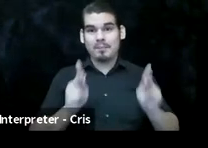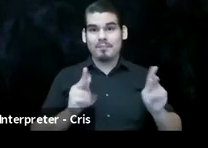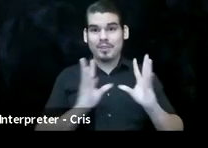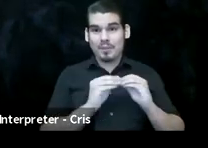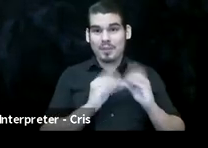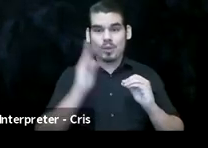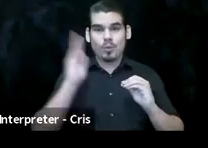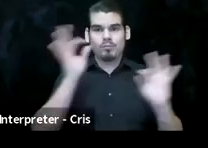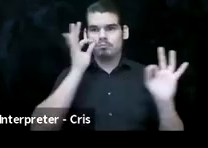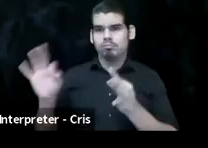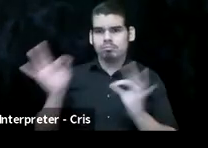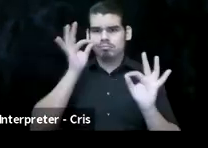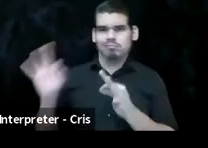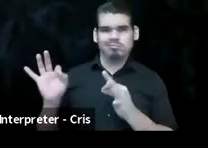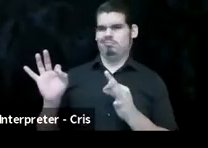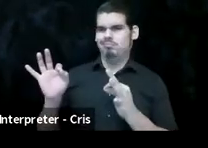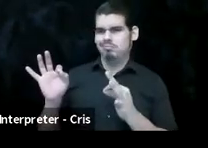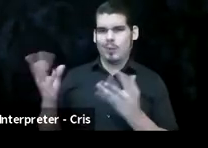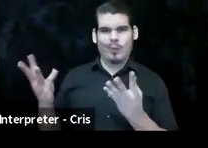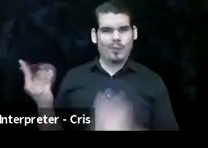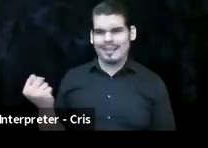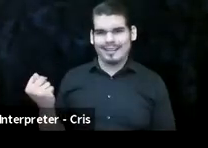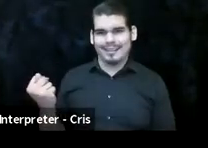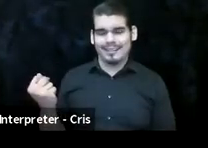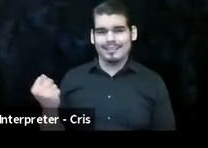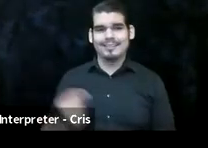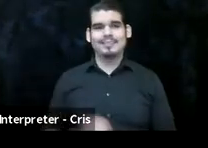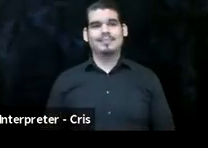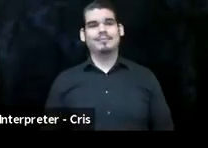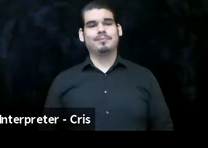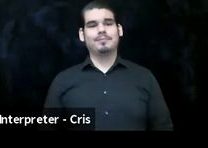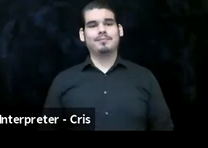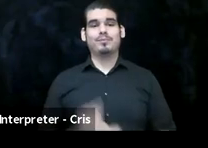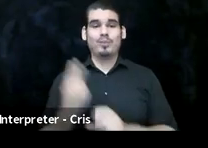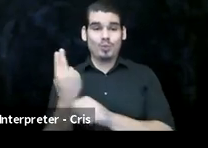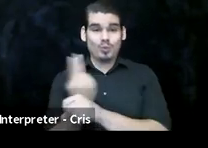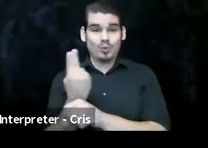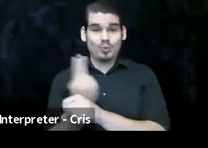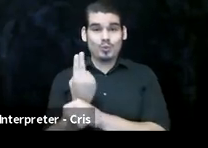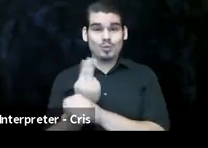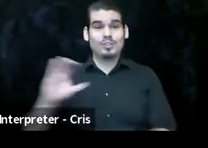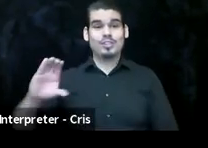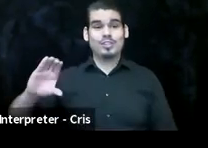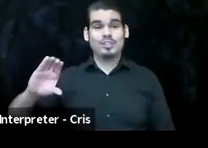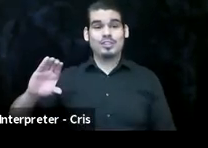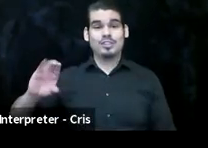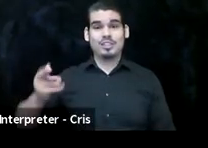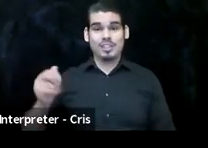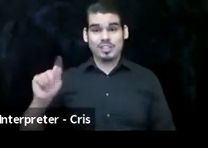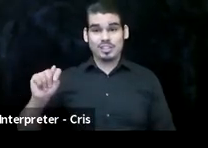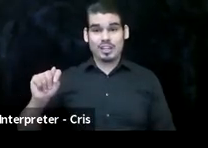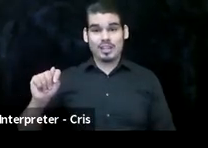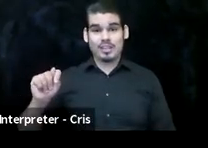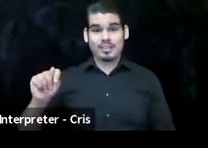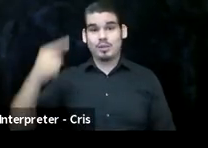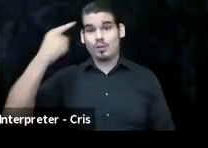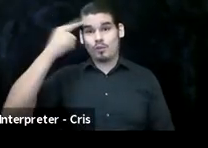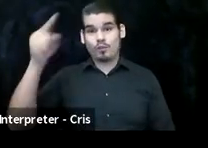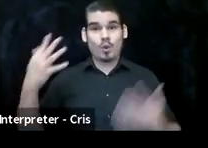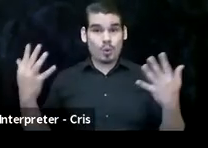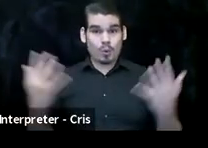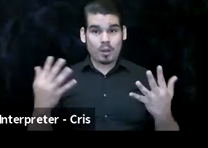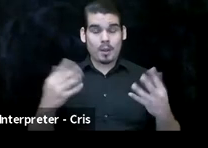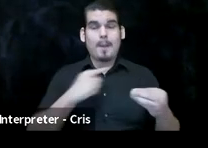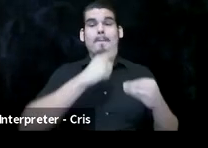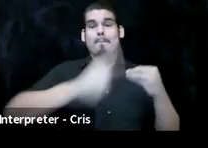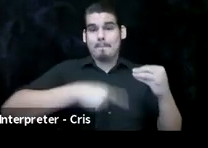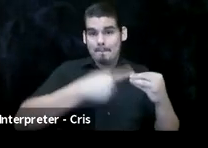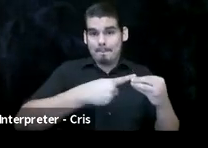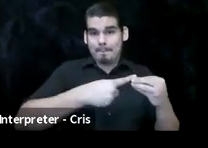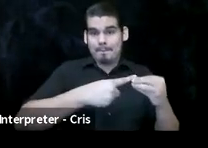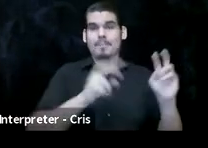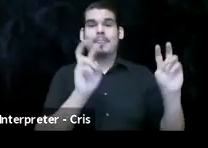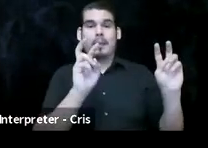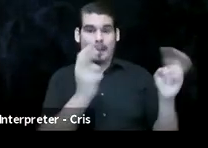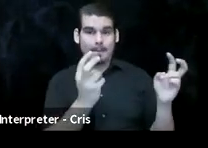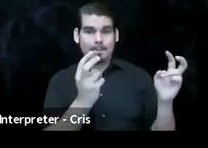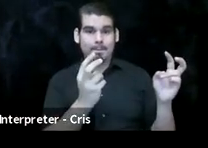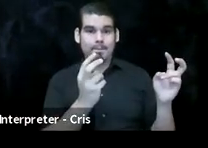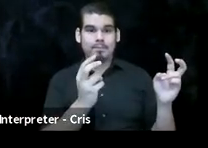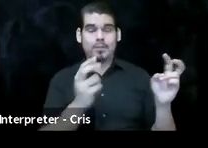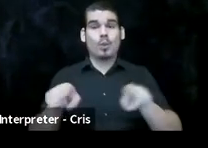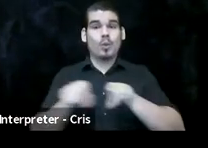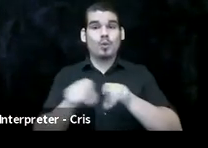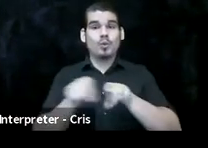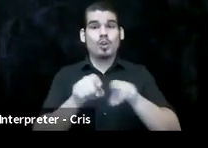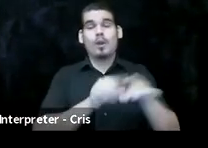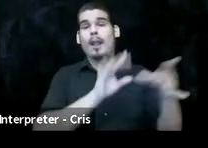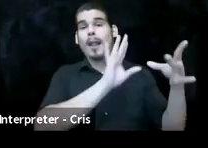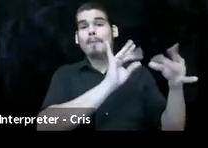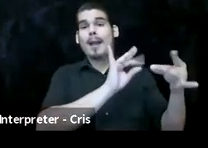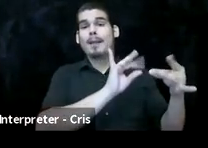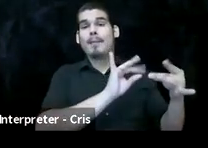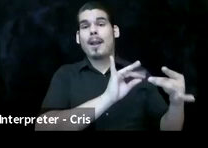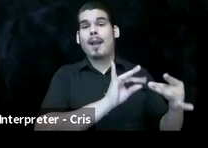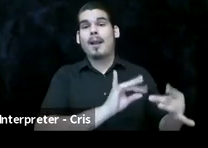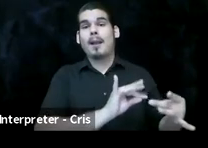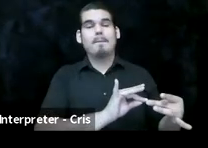Gerardo Chavez, RAD IX: utilize the chat or any discussion, please make sure that if you have something to say that is regarding what is being talked about, and also make sure that you're not making comments, though, you may be like oh yeah that's a great idea.